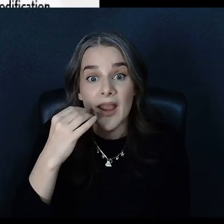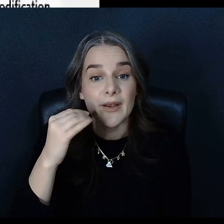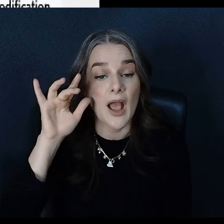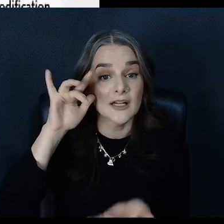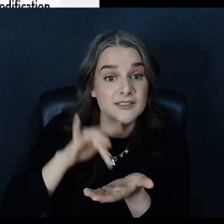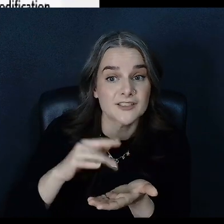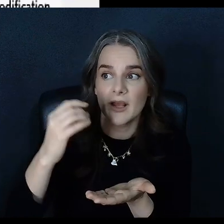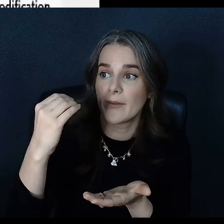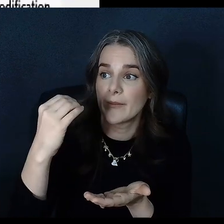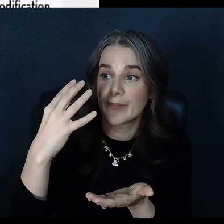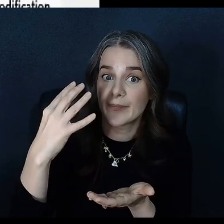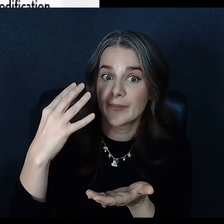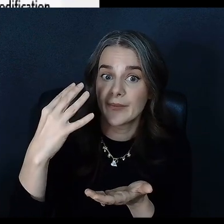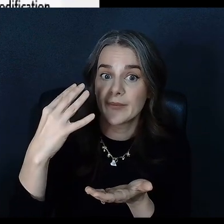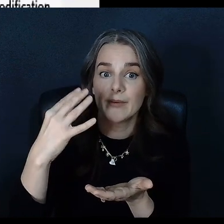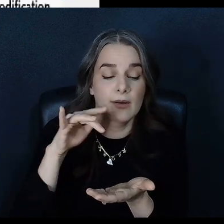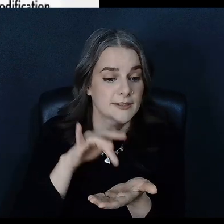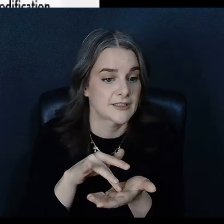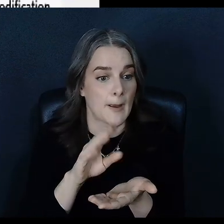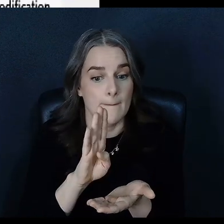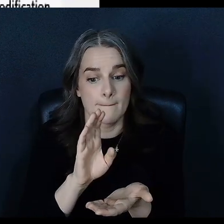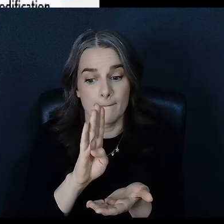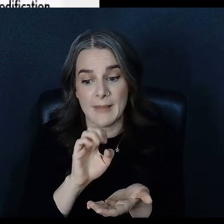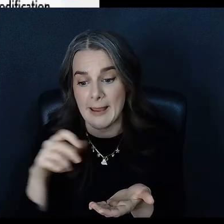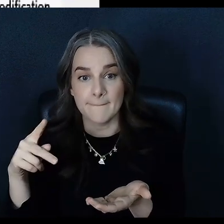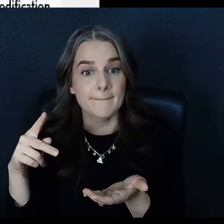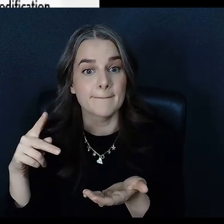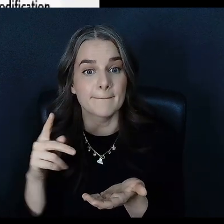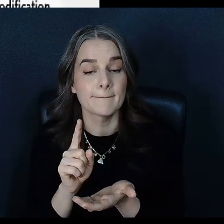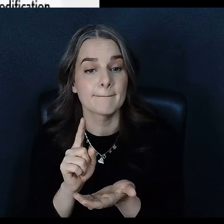or a beep, something like that. So what are we doing to make sure the person knows